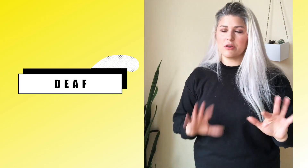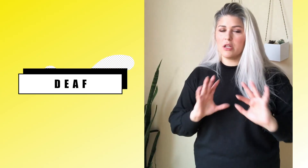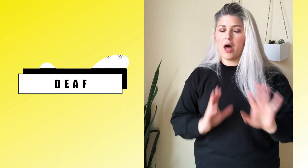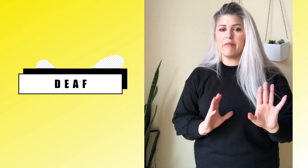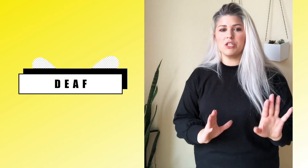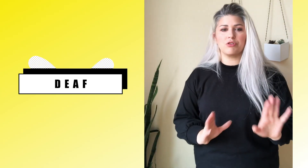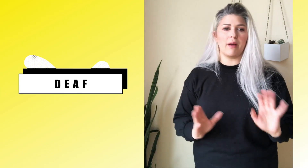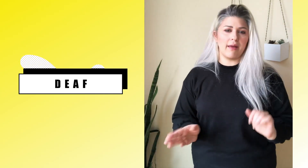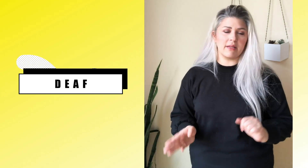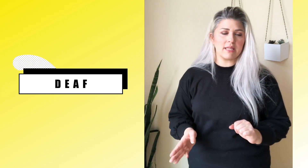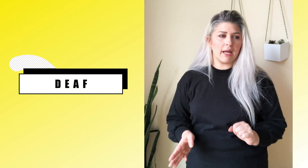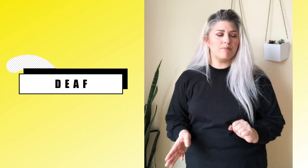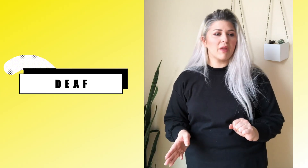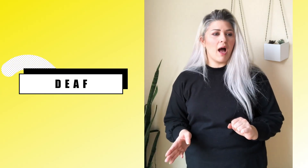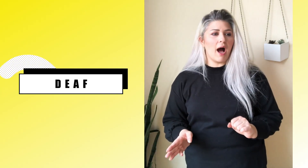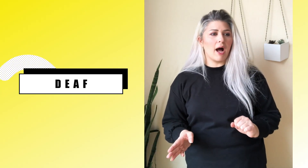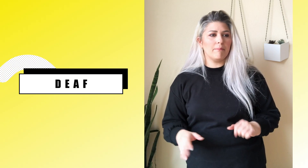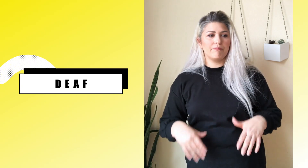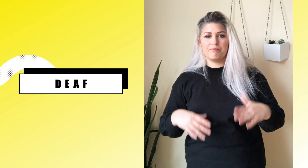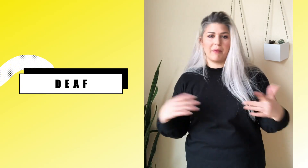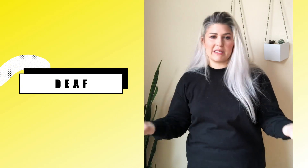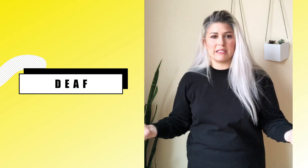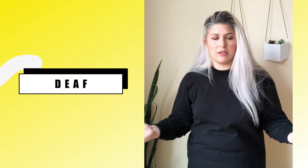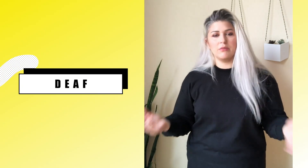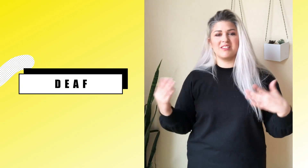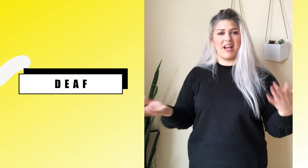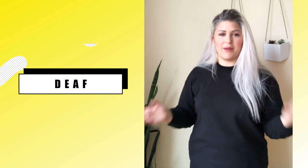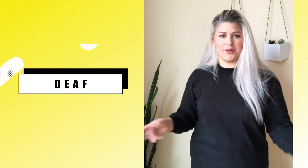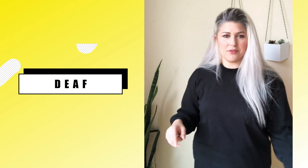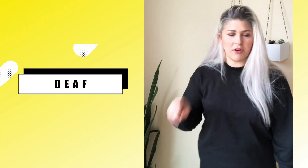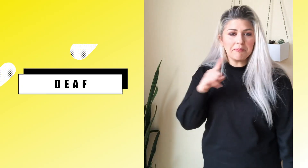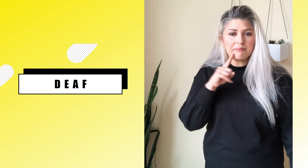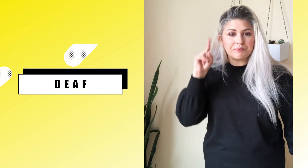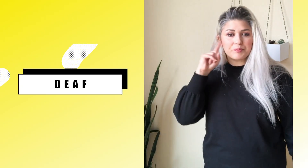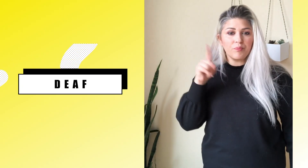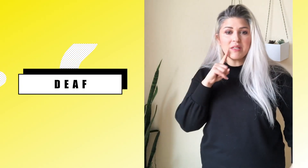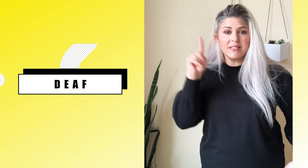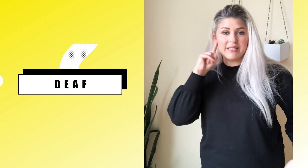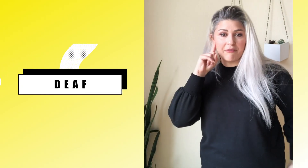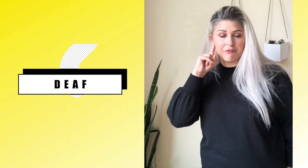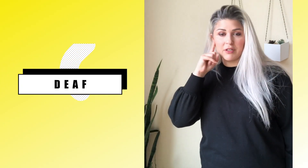So there's a lot of history behind that sign. Um, but it's still the sign we use. Okay. Death.